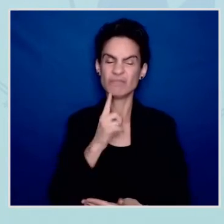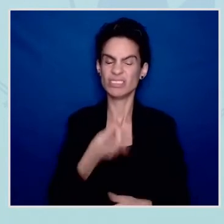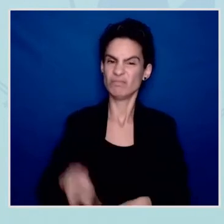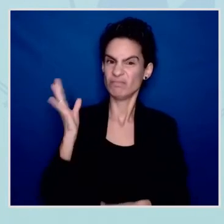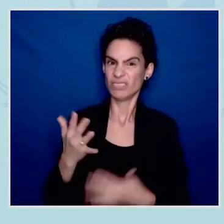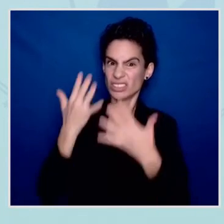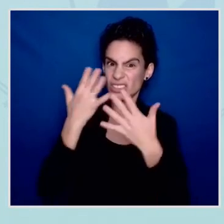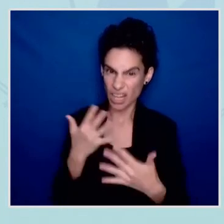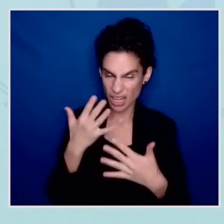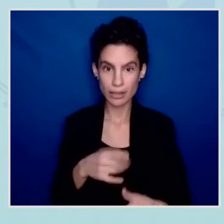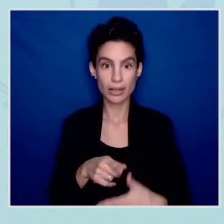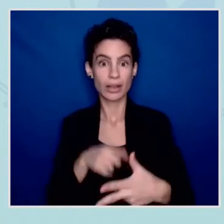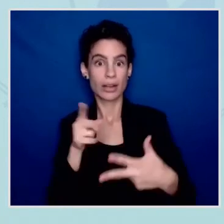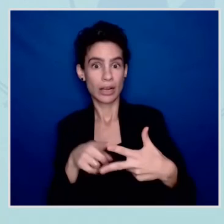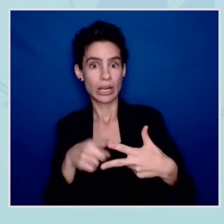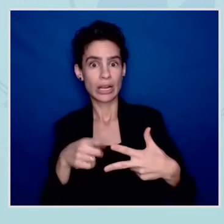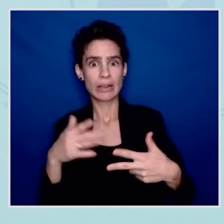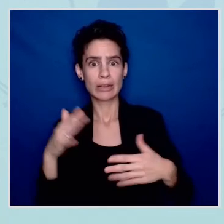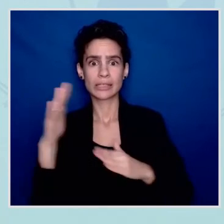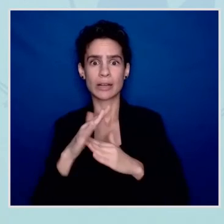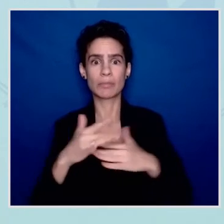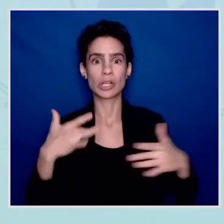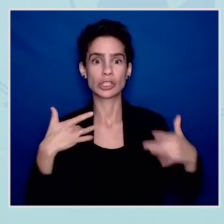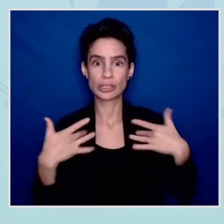VACCINE FROM A VILE INTO